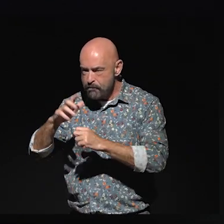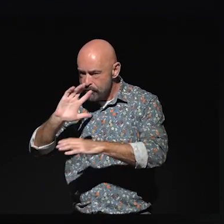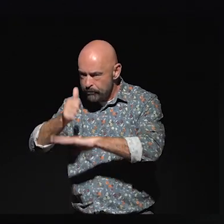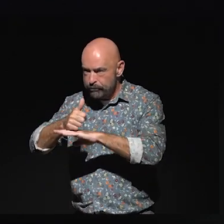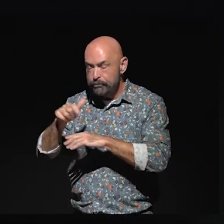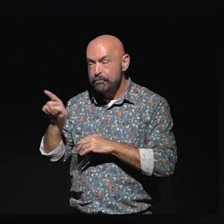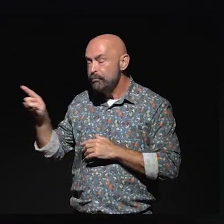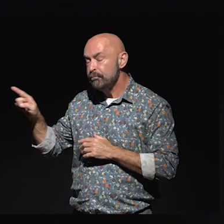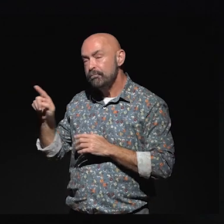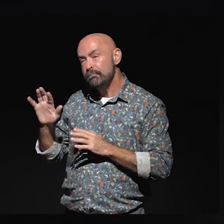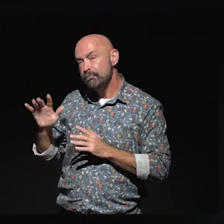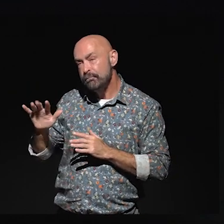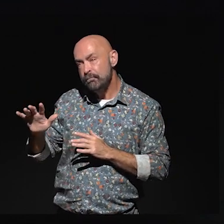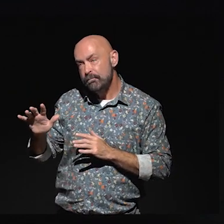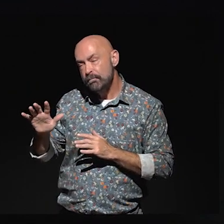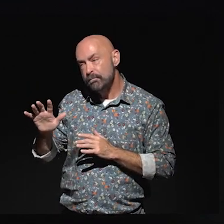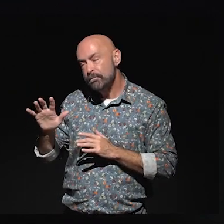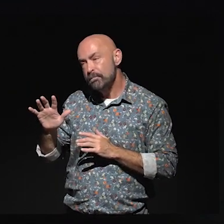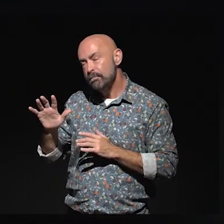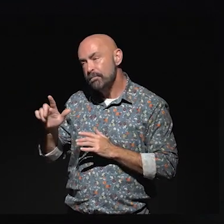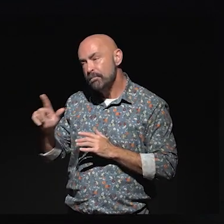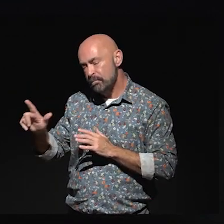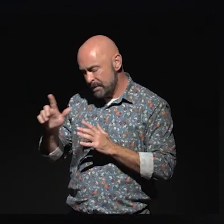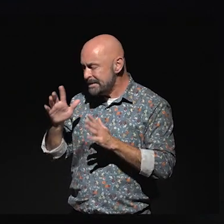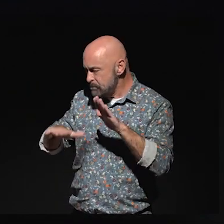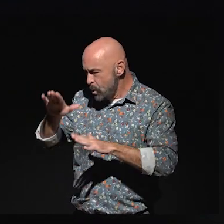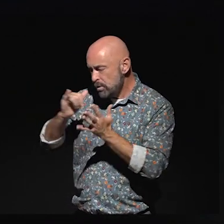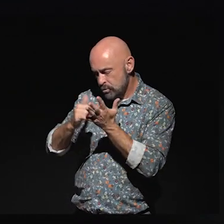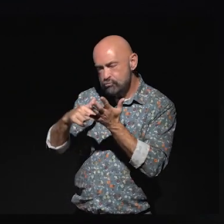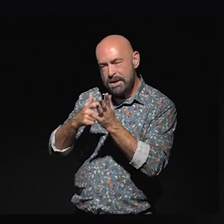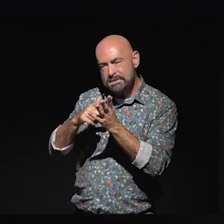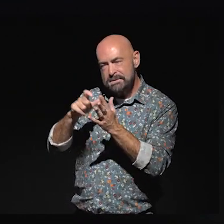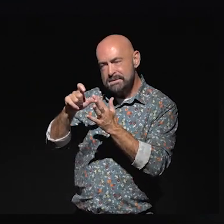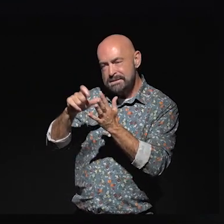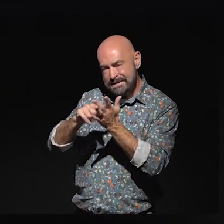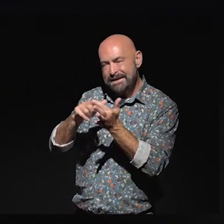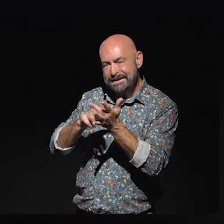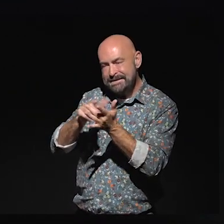It's more or less the same pose as that of Stratonice, though she is in modern dress.